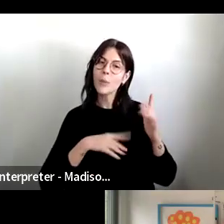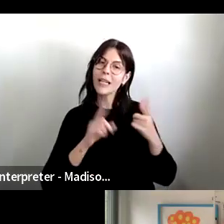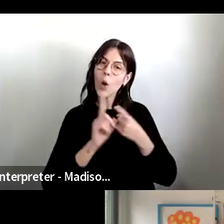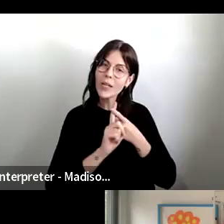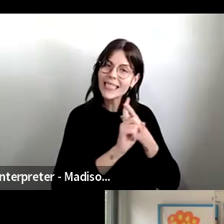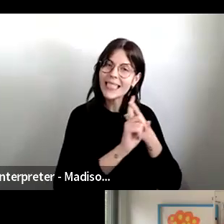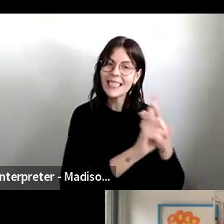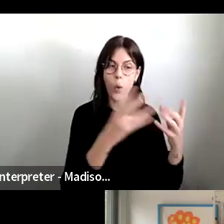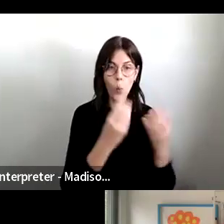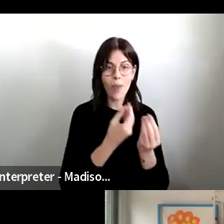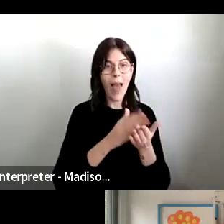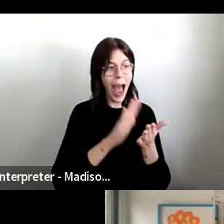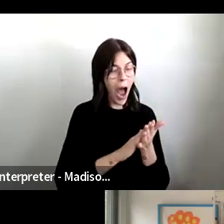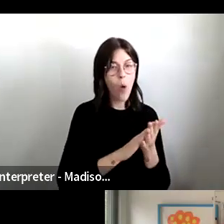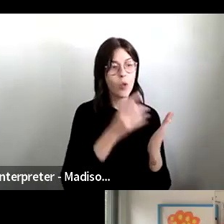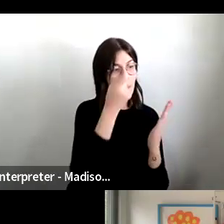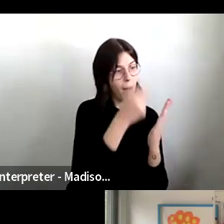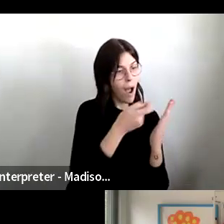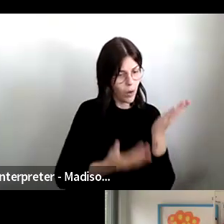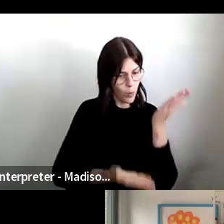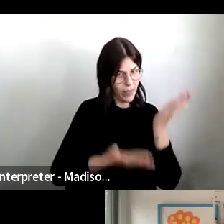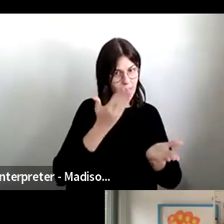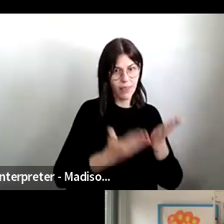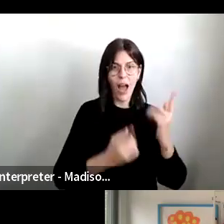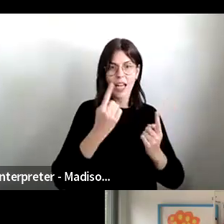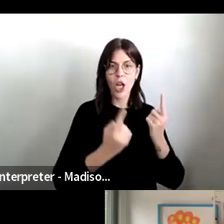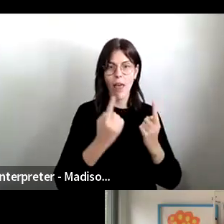them against each other and the way you have interpretive criteria, definitely.